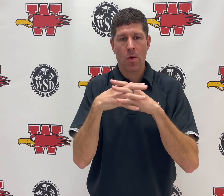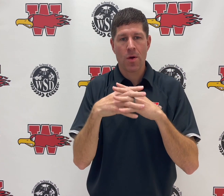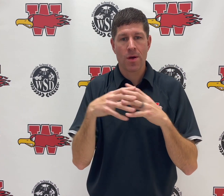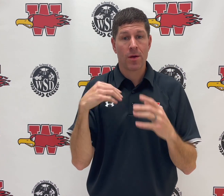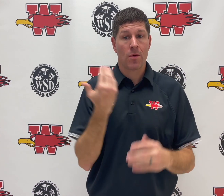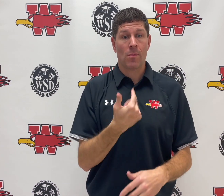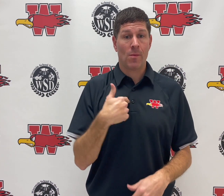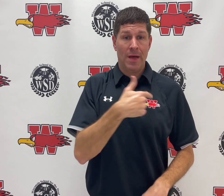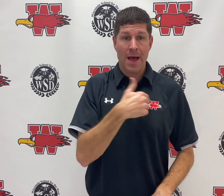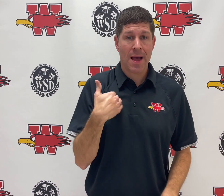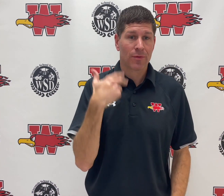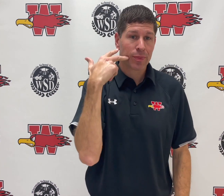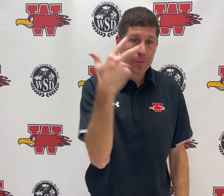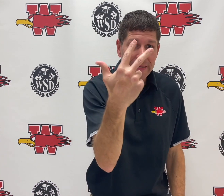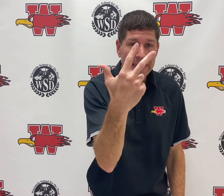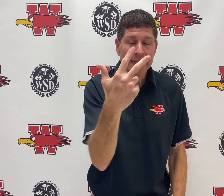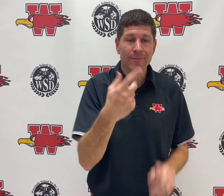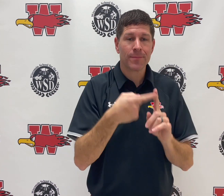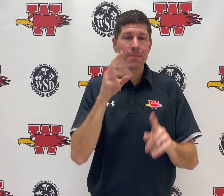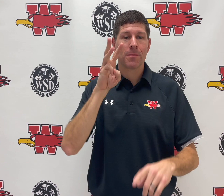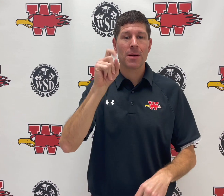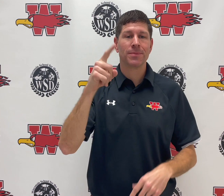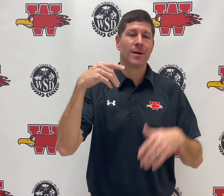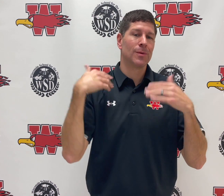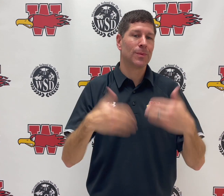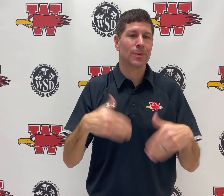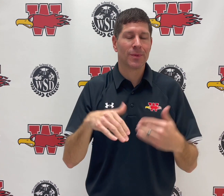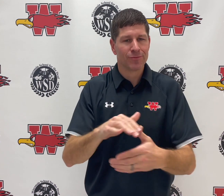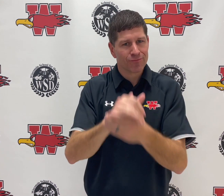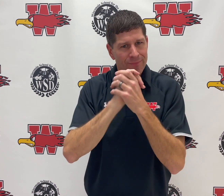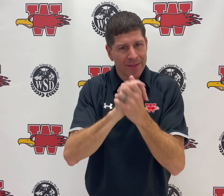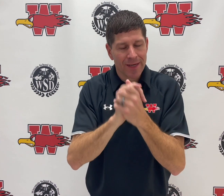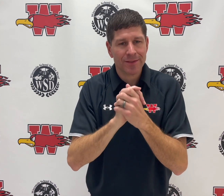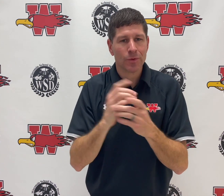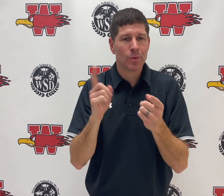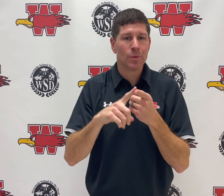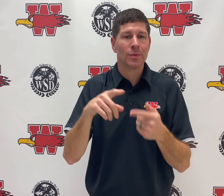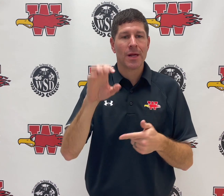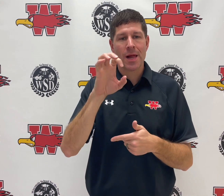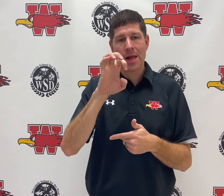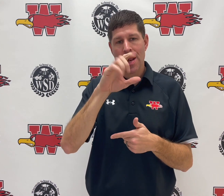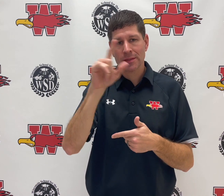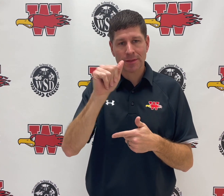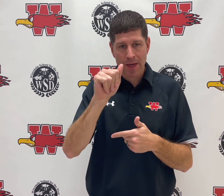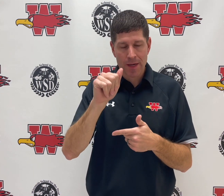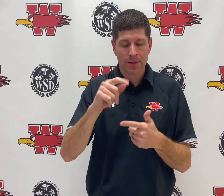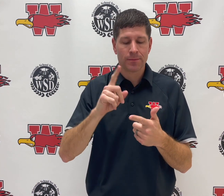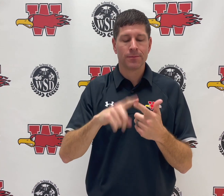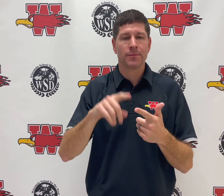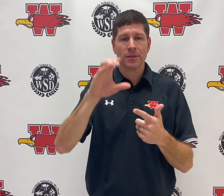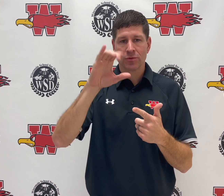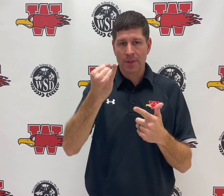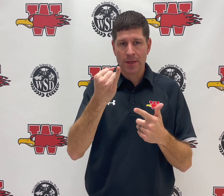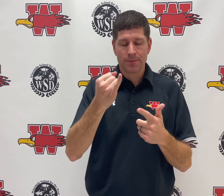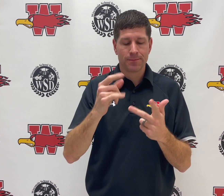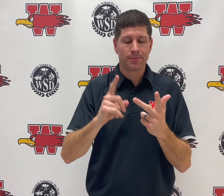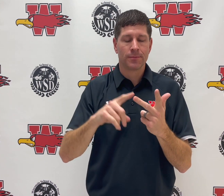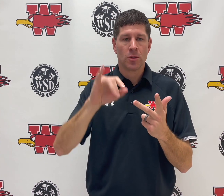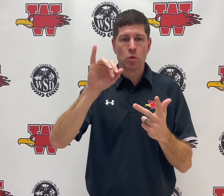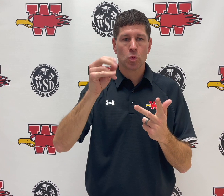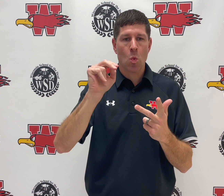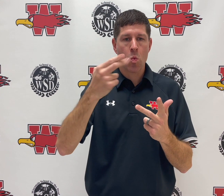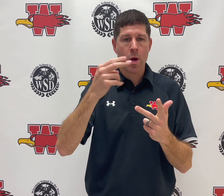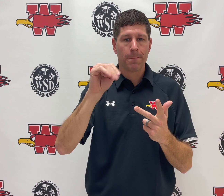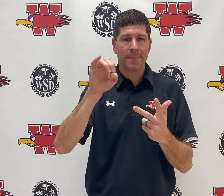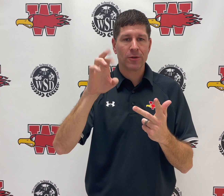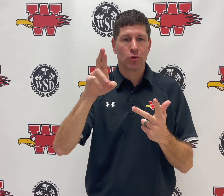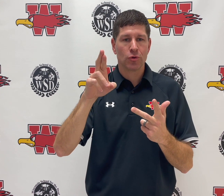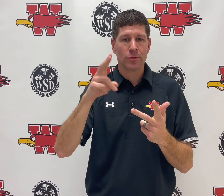football, we had three from WSD. Congratulations goes to Eliza, Cayden, and Jonah Meyer!